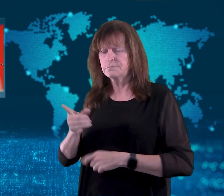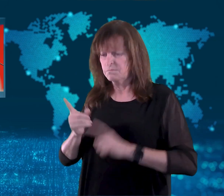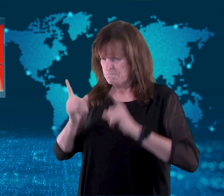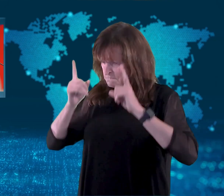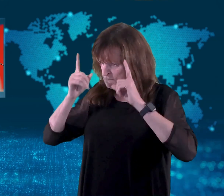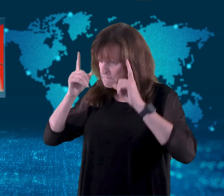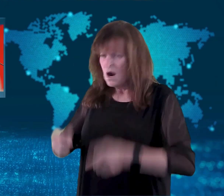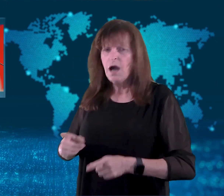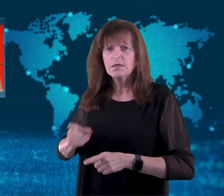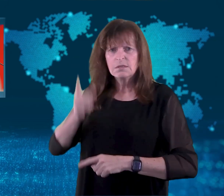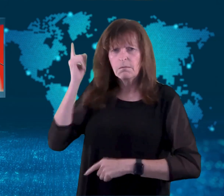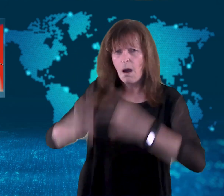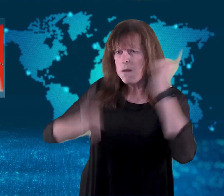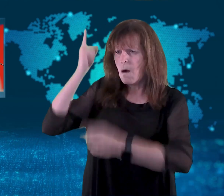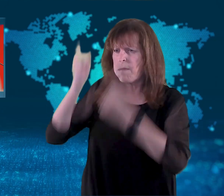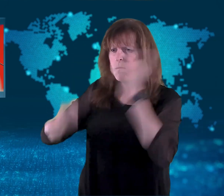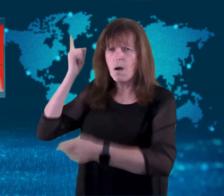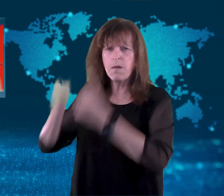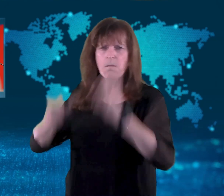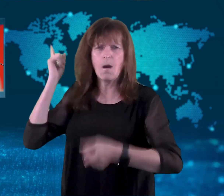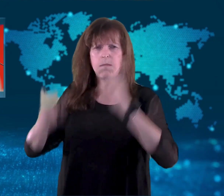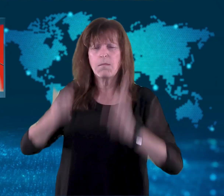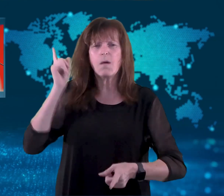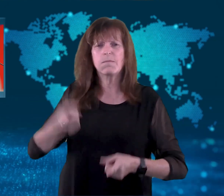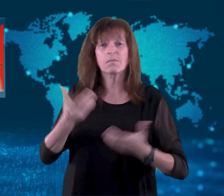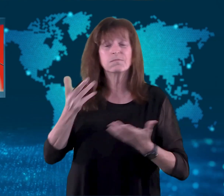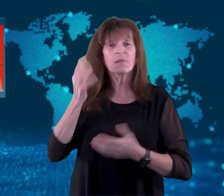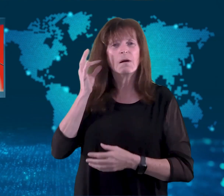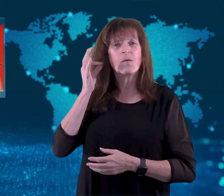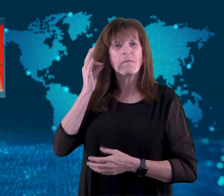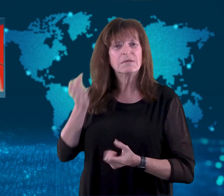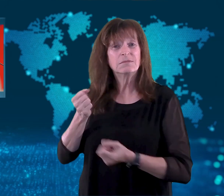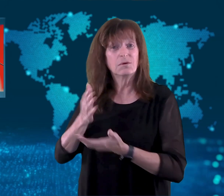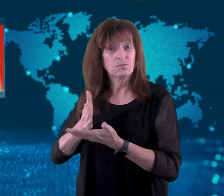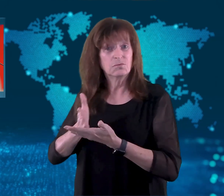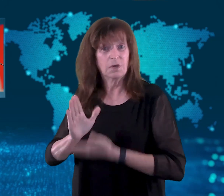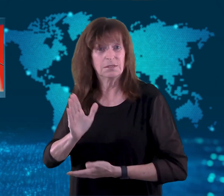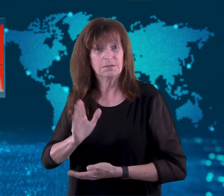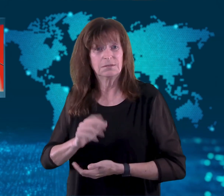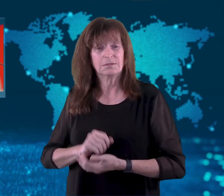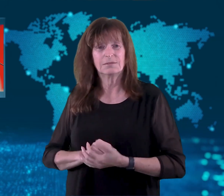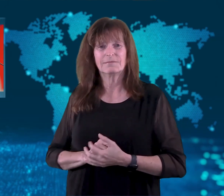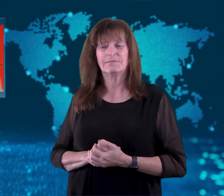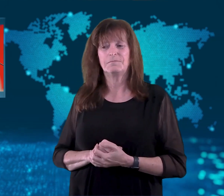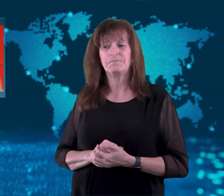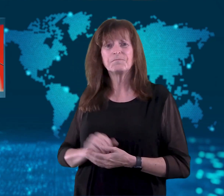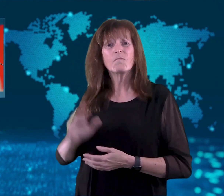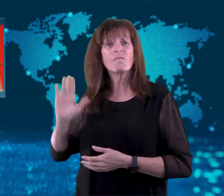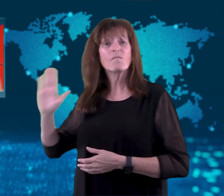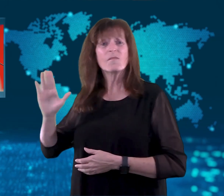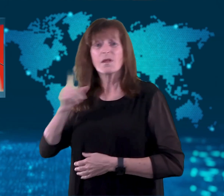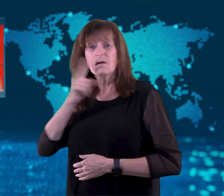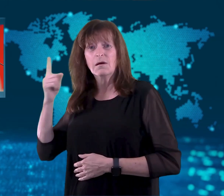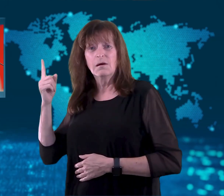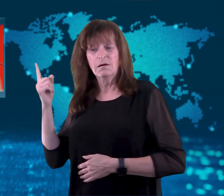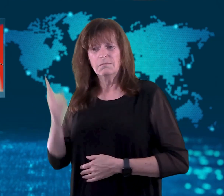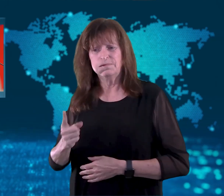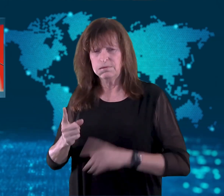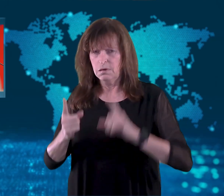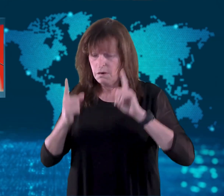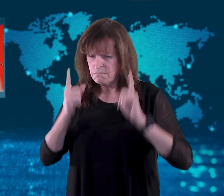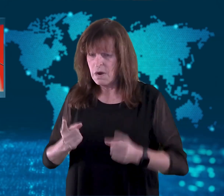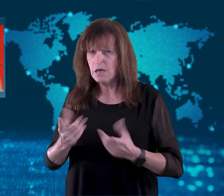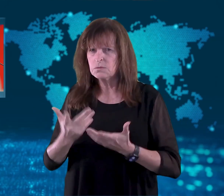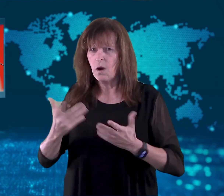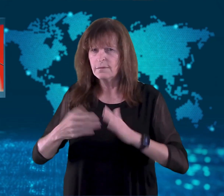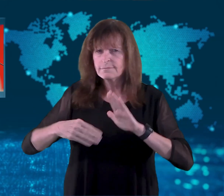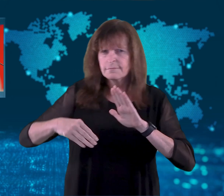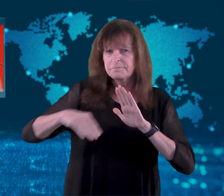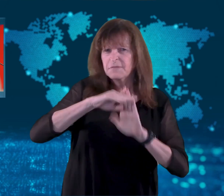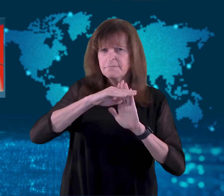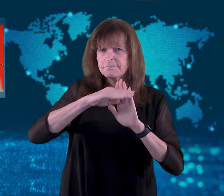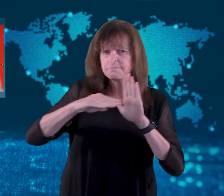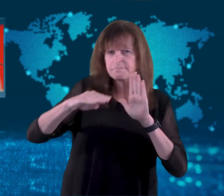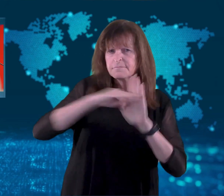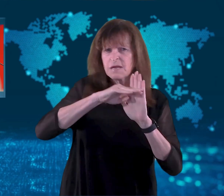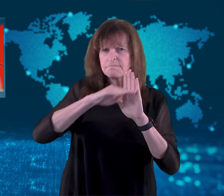Iran's President ordered the interior minister to look into the case.